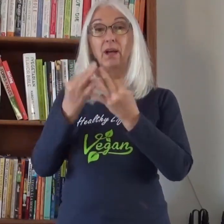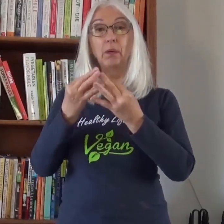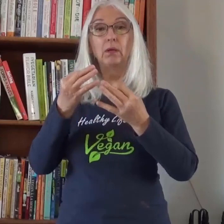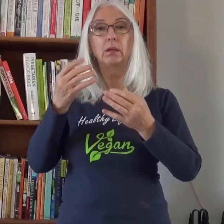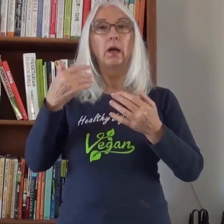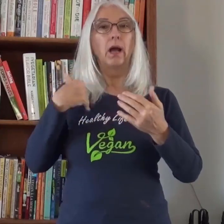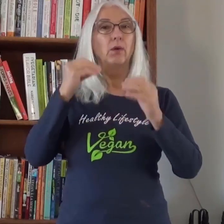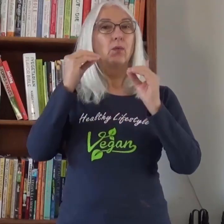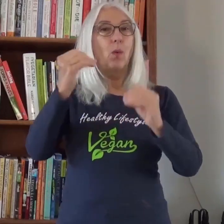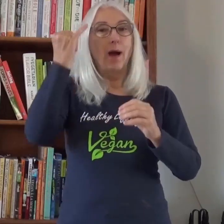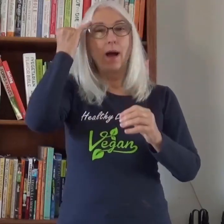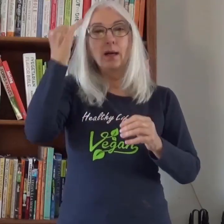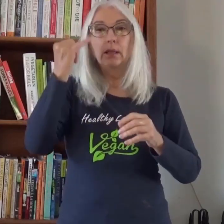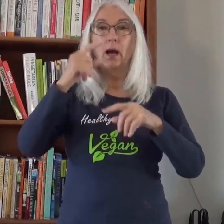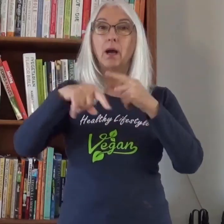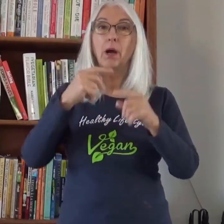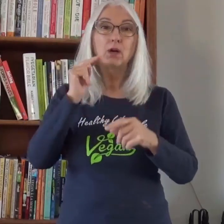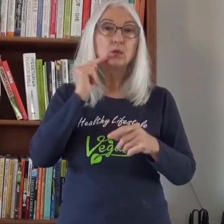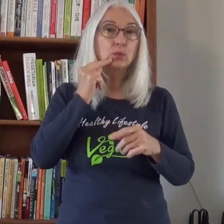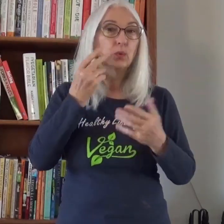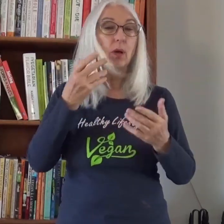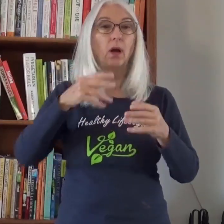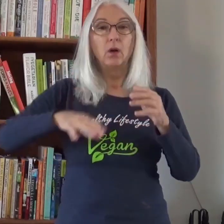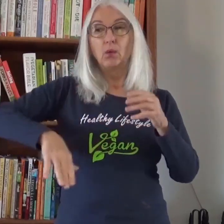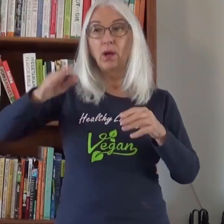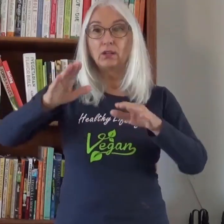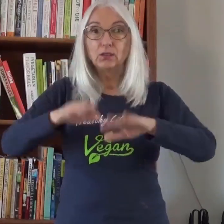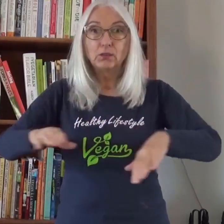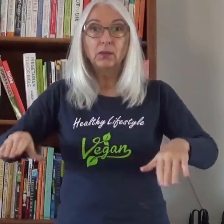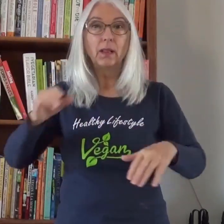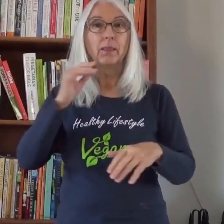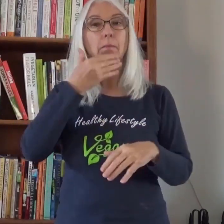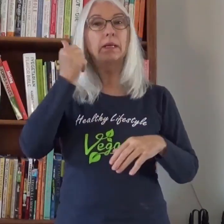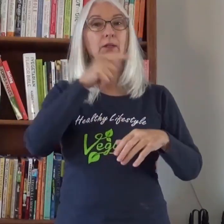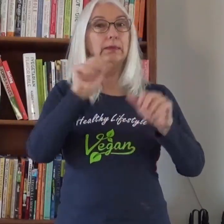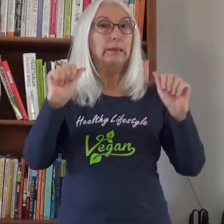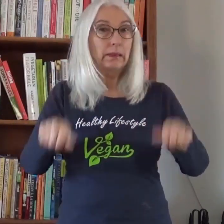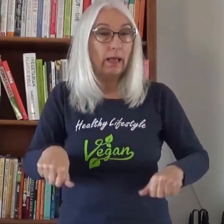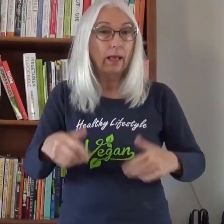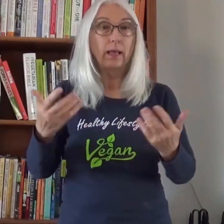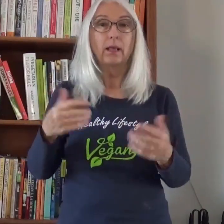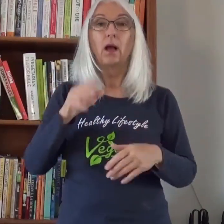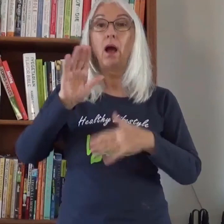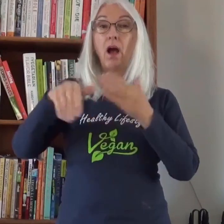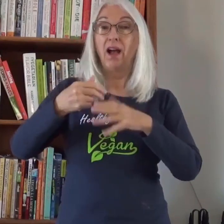Families which have no idea about nutrition, raise children as best they can.